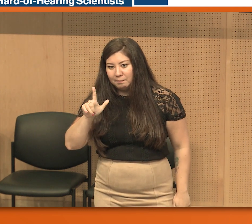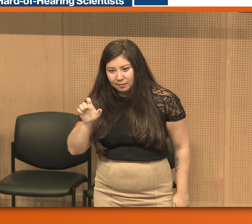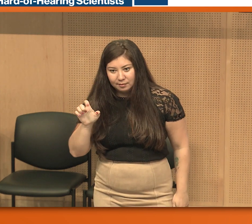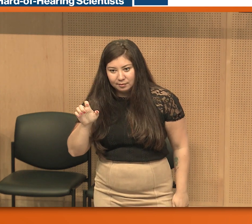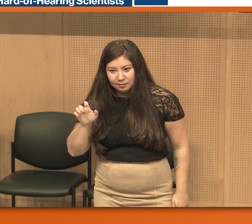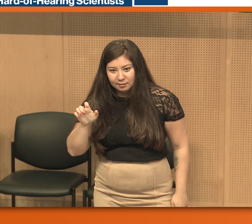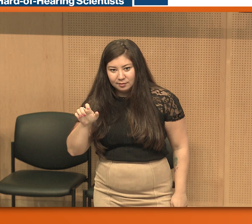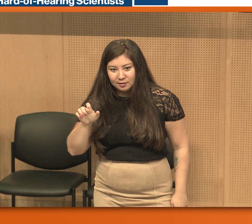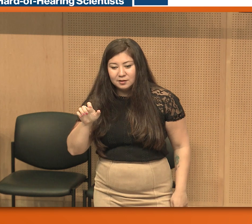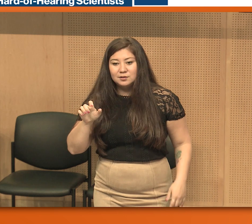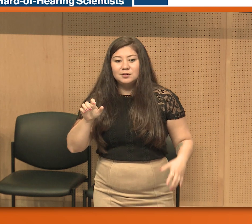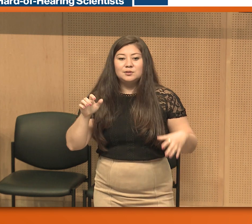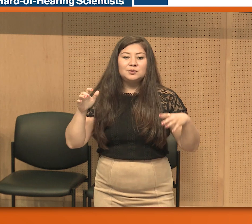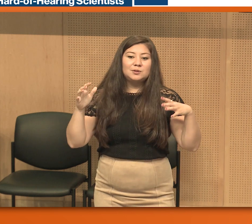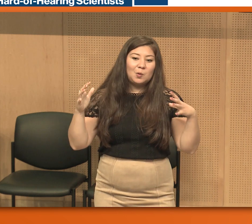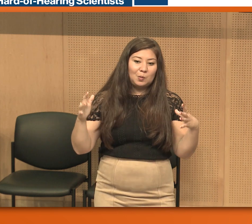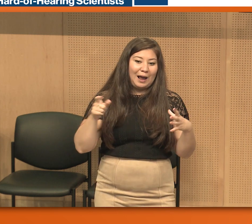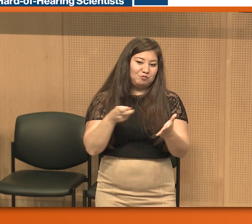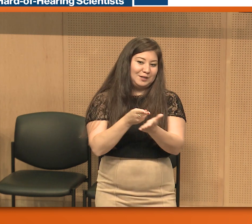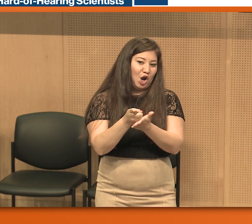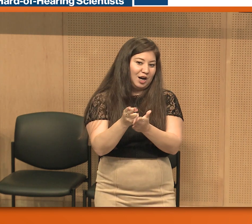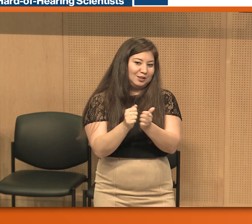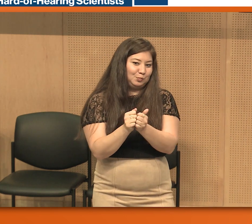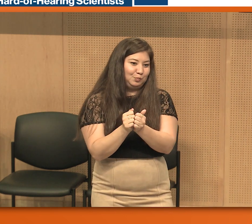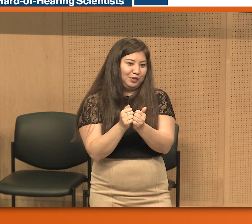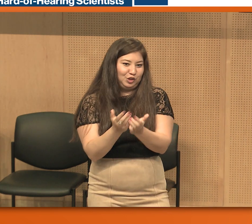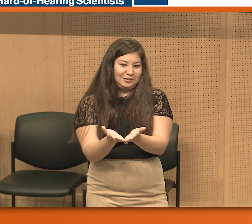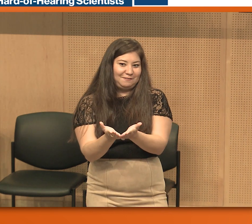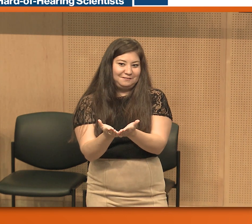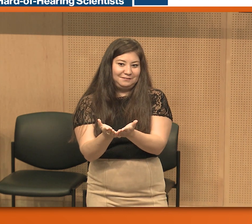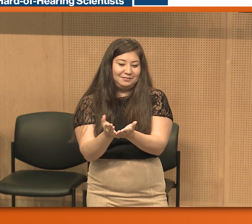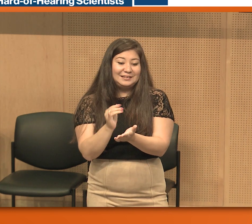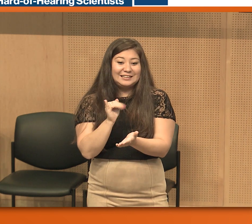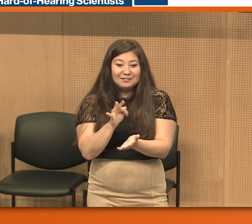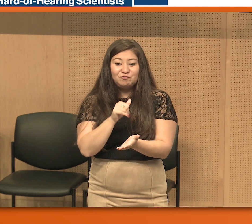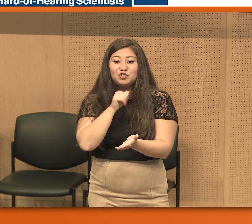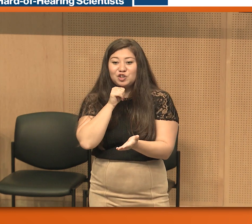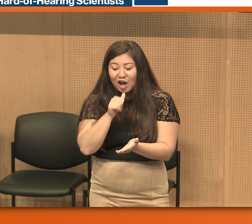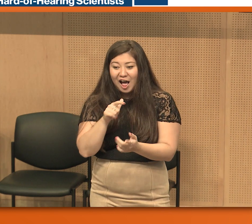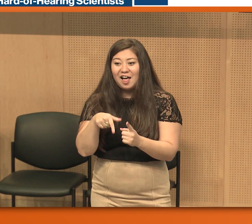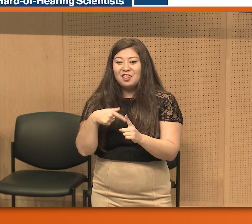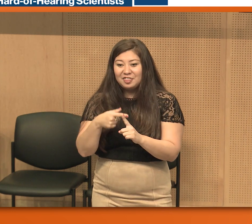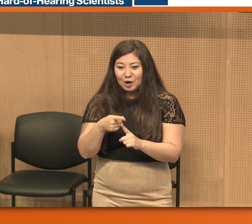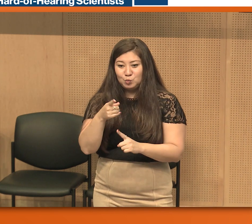and if I did, I would be miserable. And so, be honest with yourself.